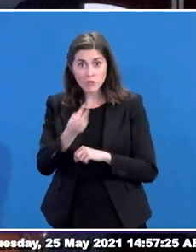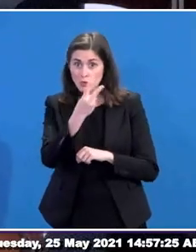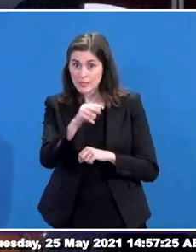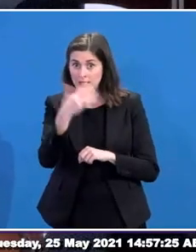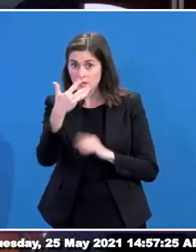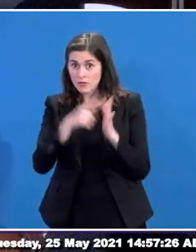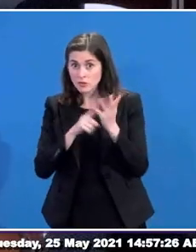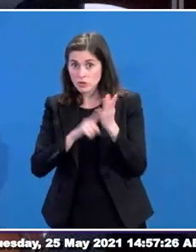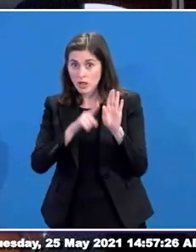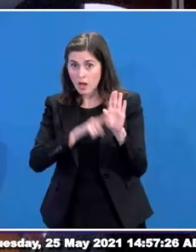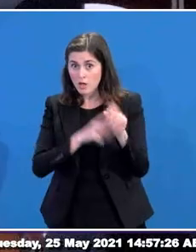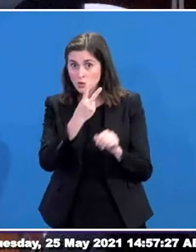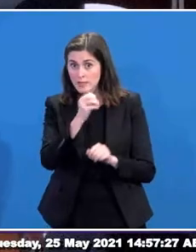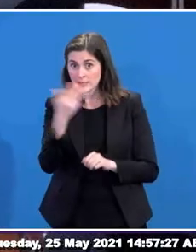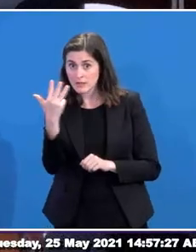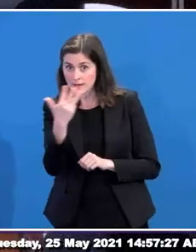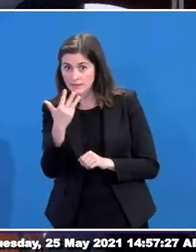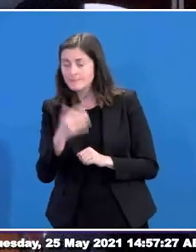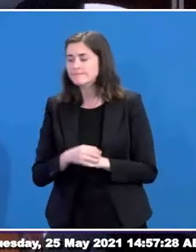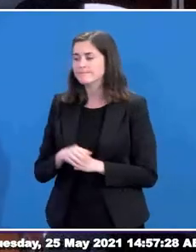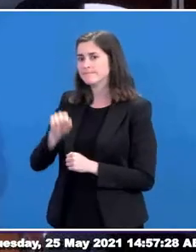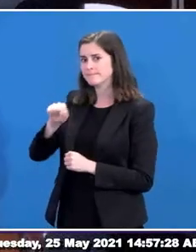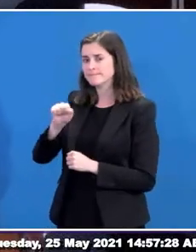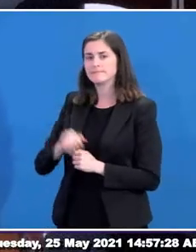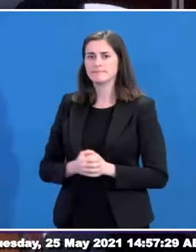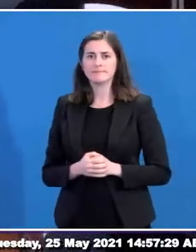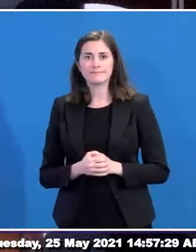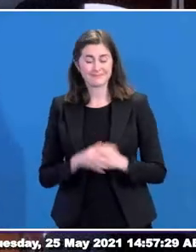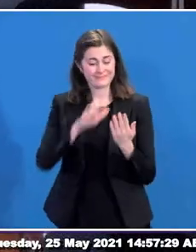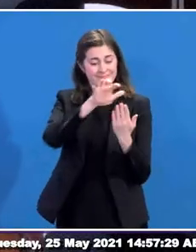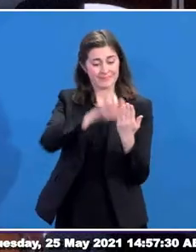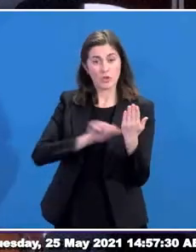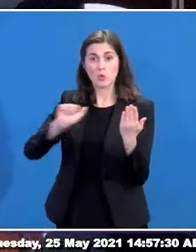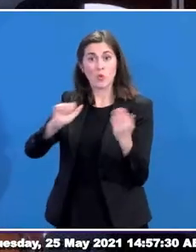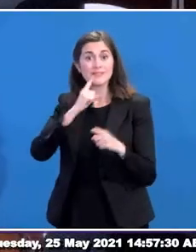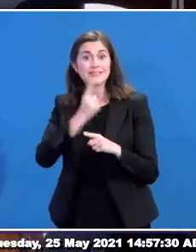Yes. In your statement you have set out what, in effect, your